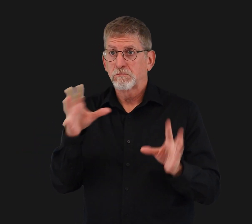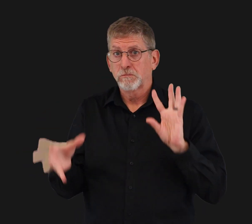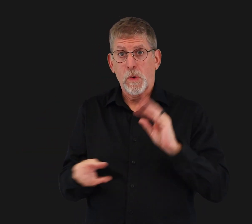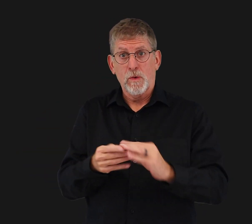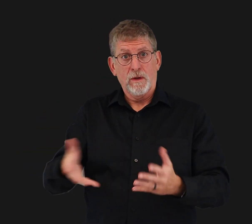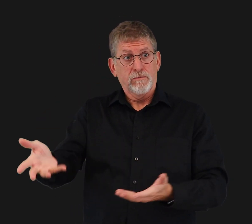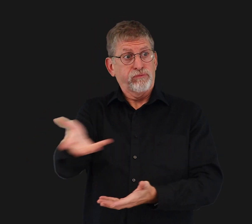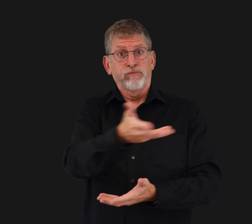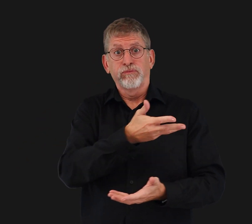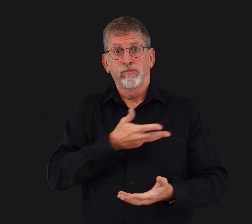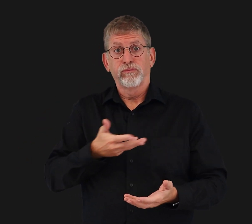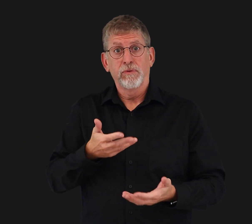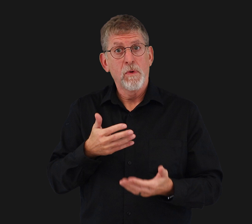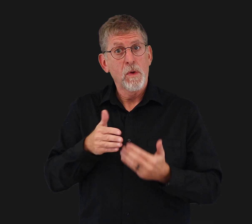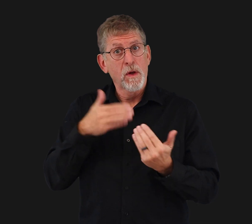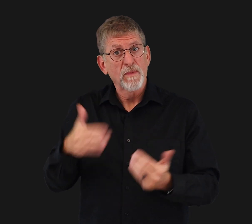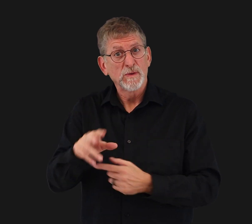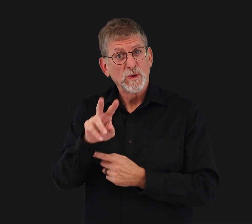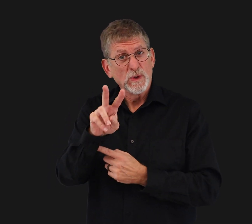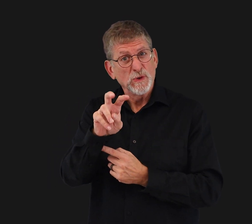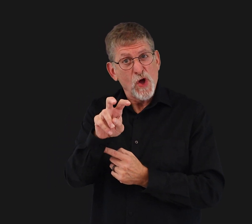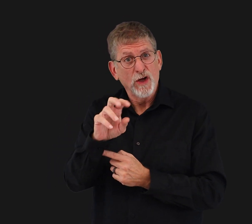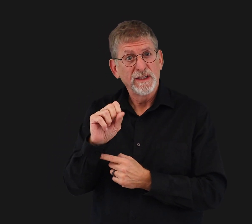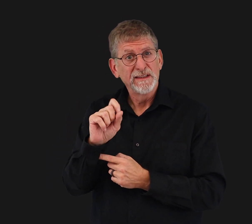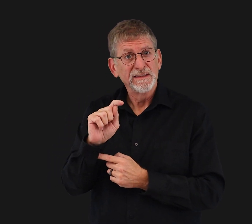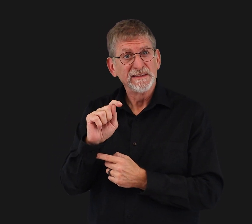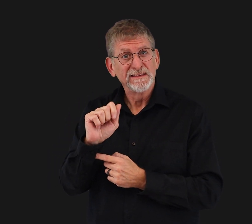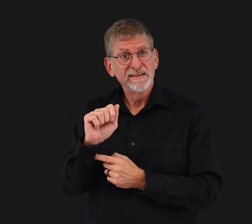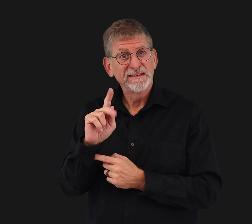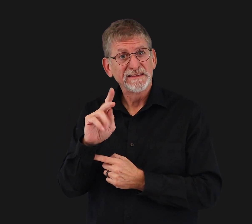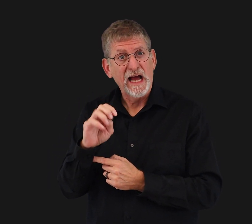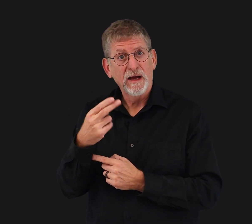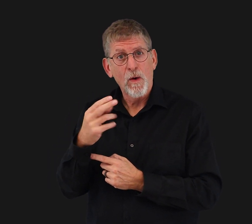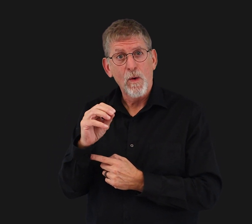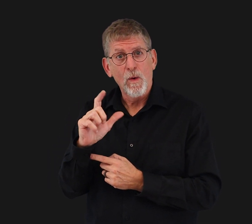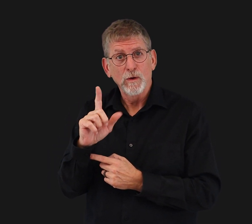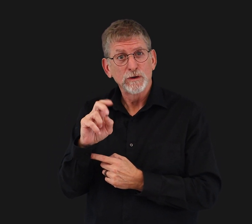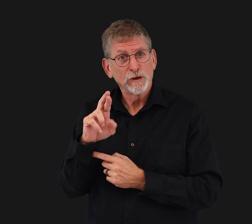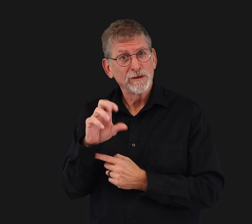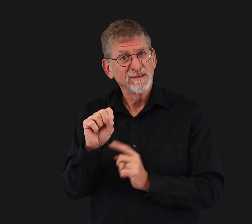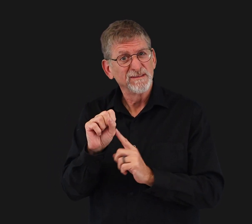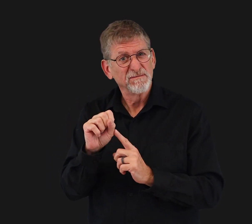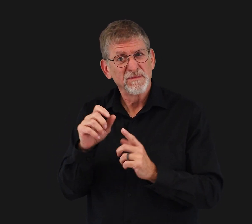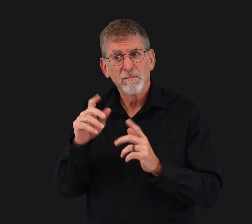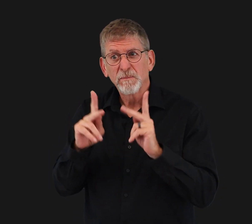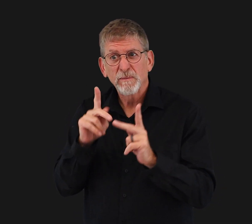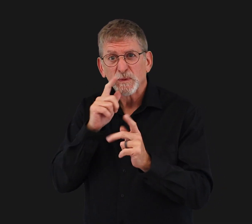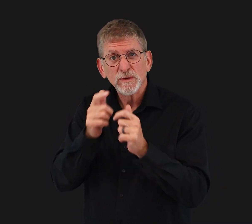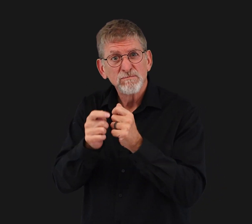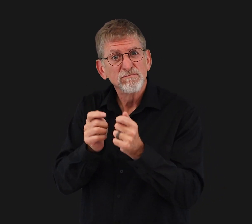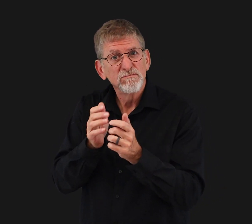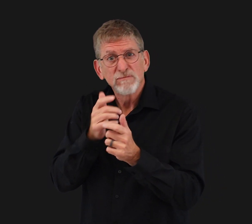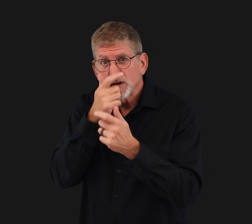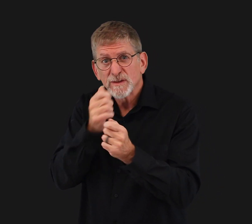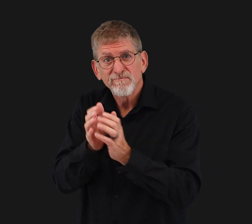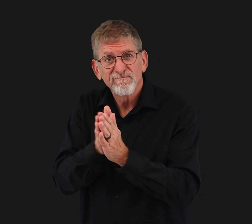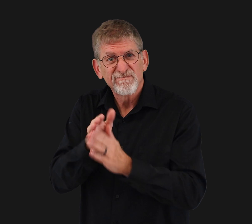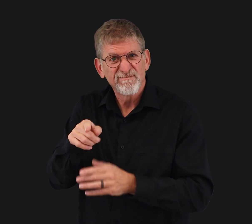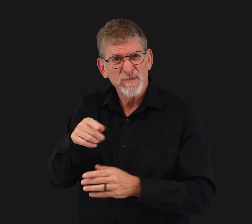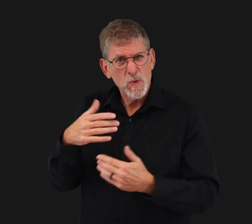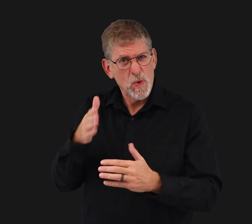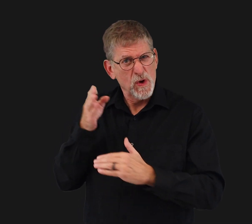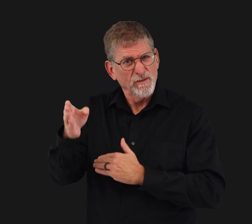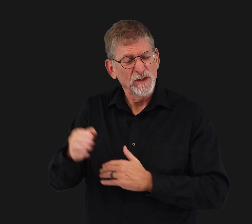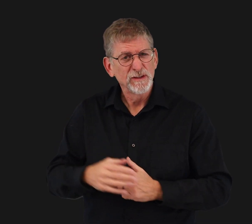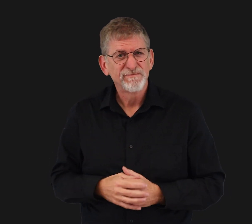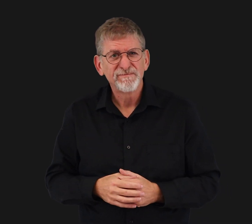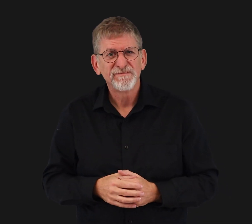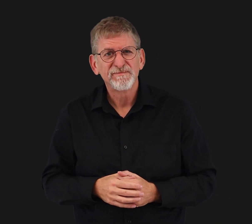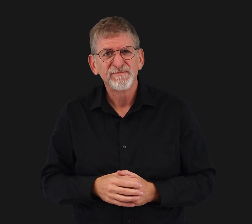which in total includes close to 200 stakeholders.